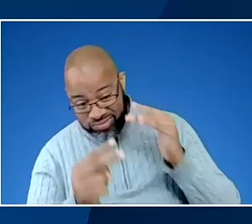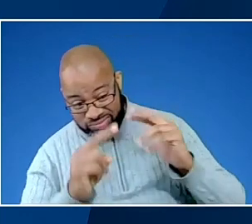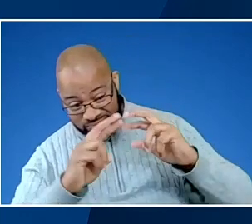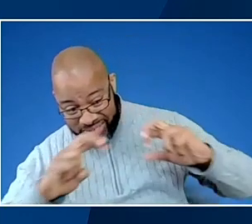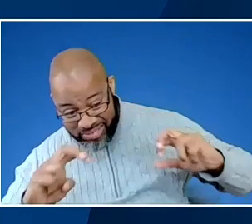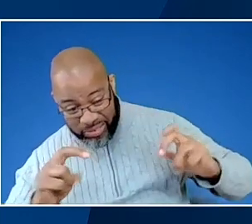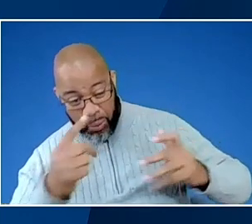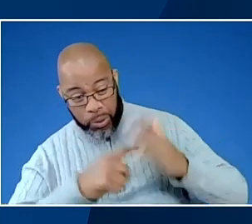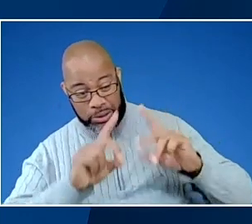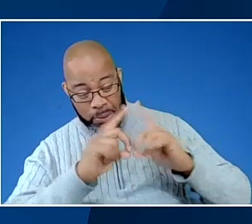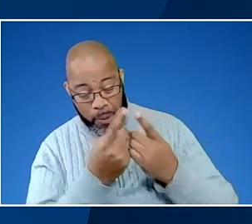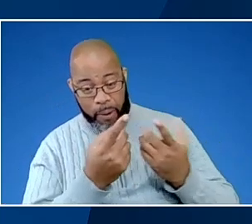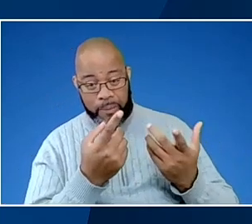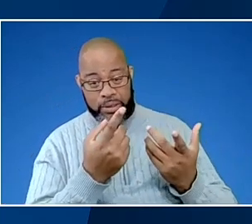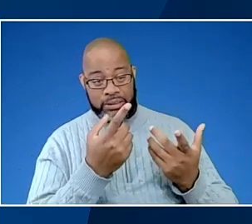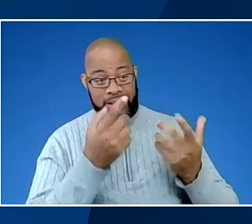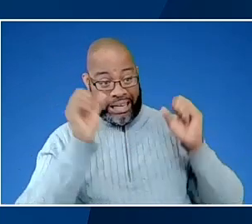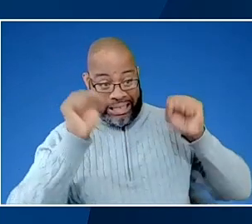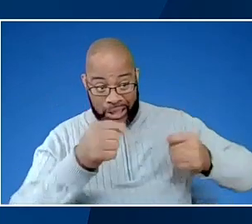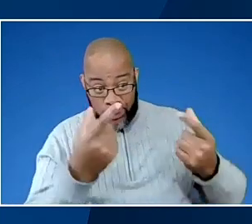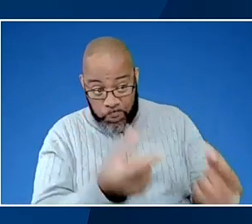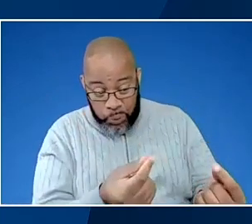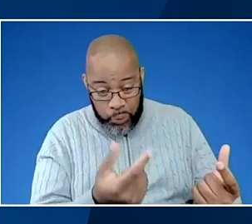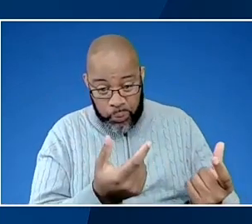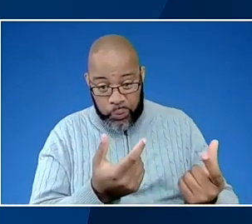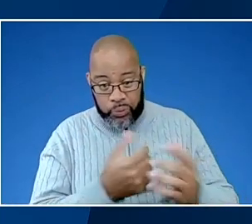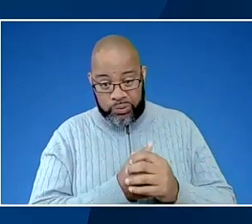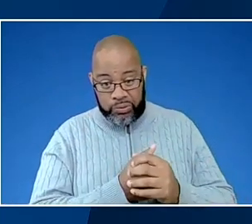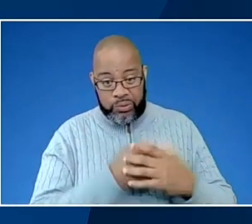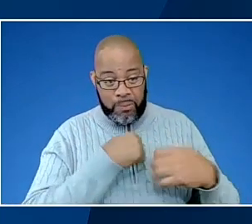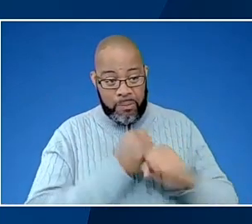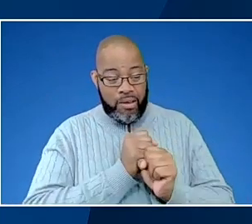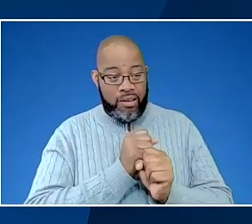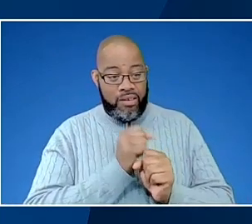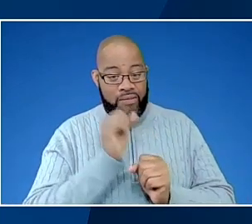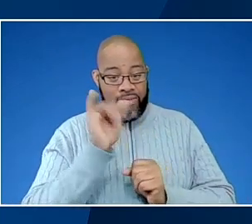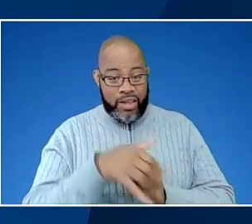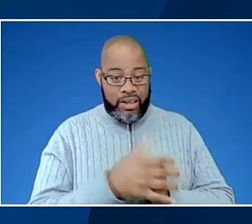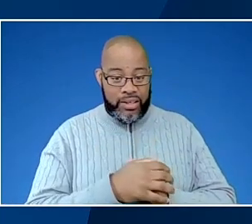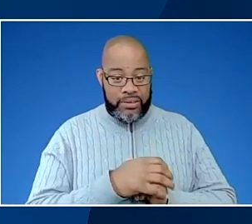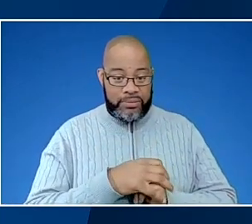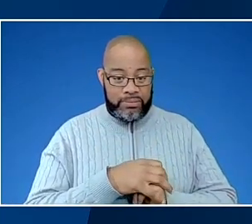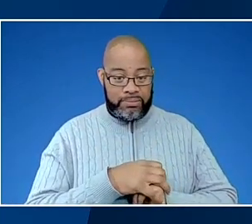the Department can do to make that change